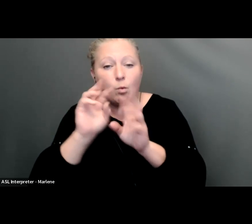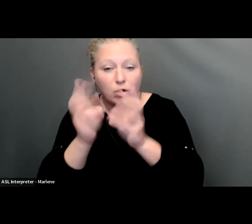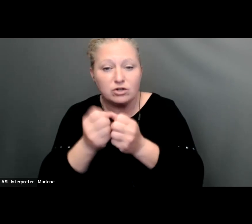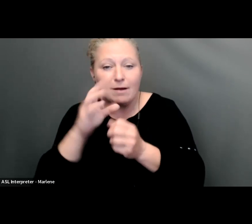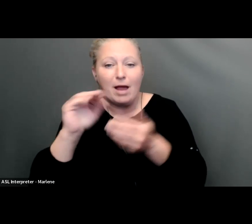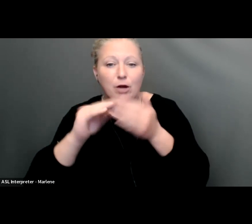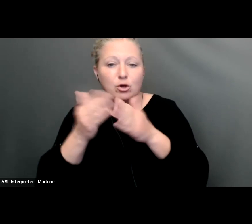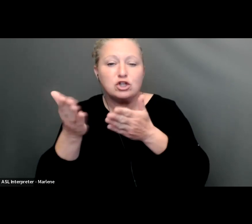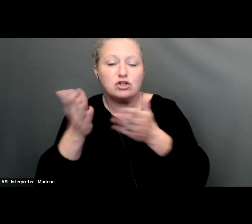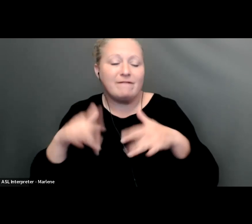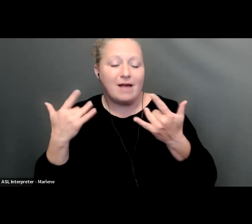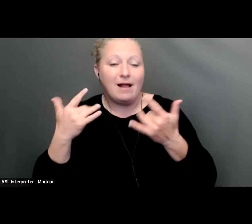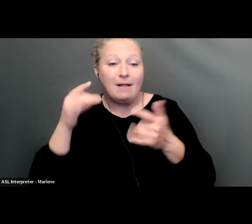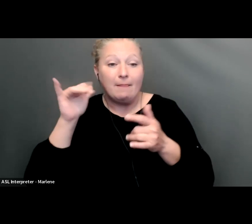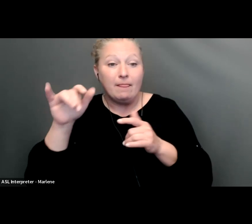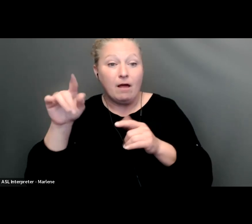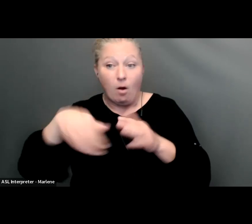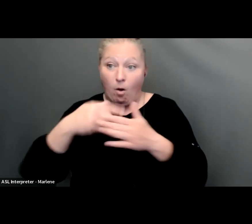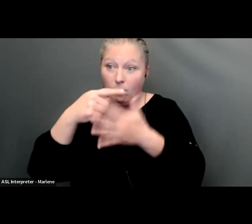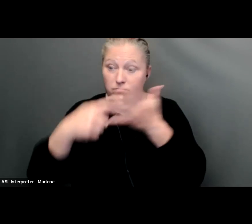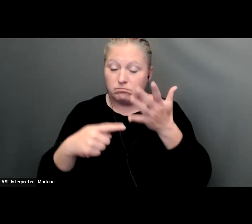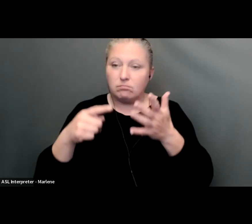These pieces are staffed by students that we've trained to be digital navigators,